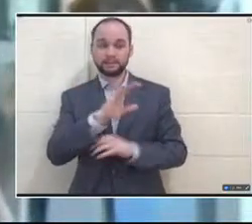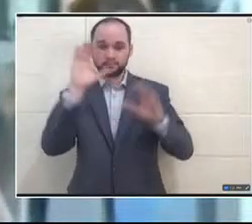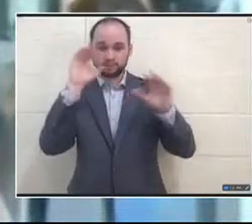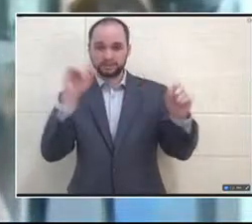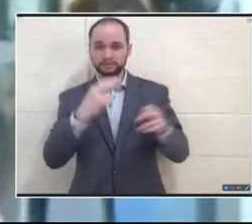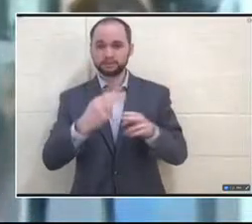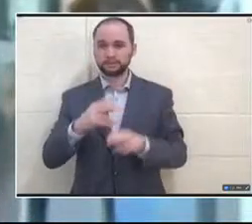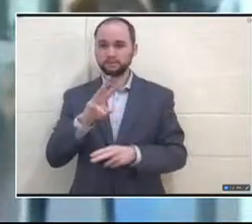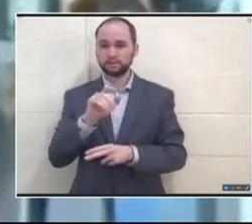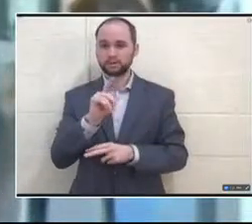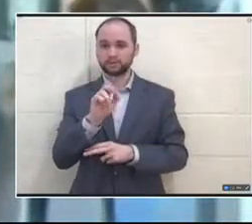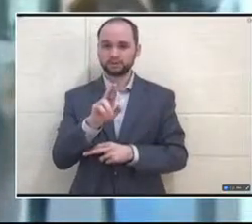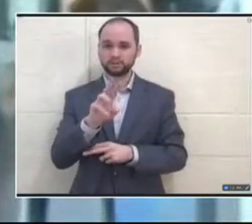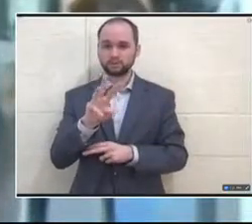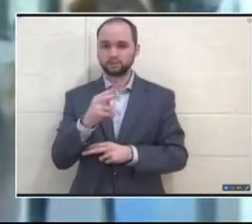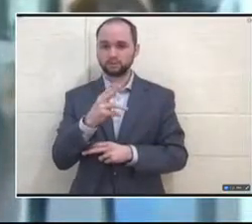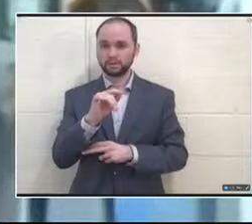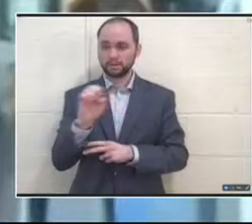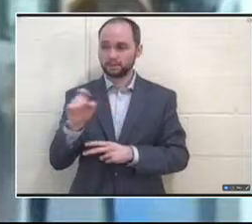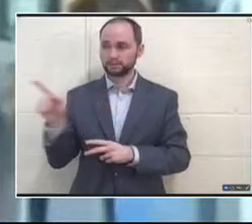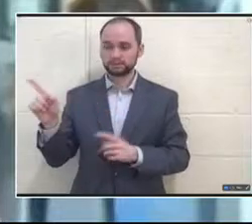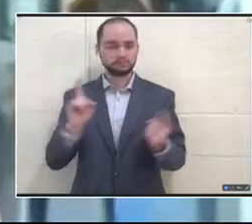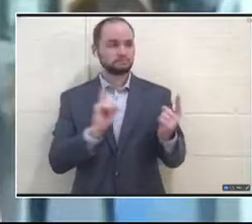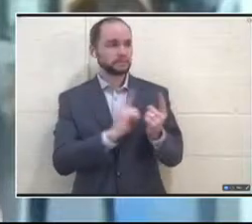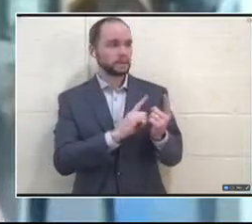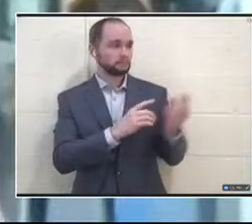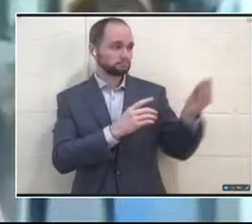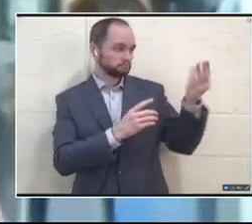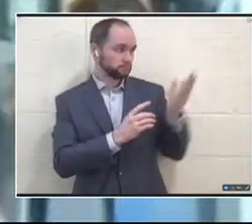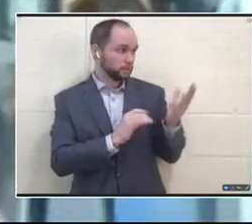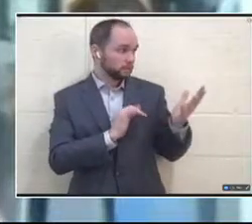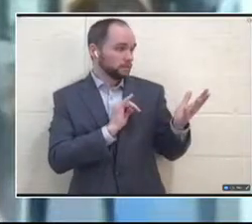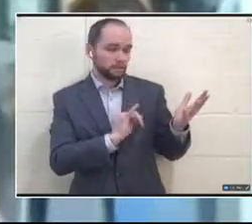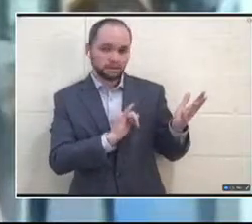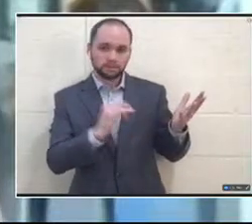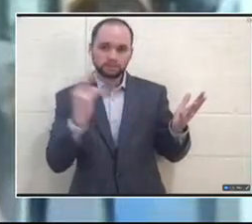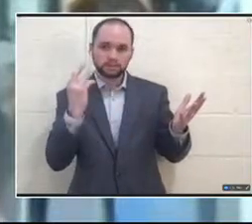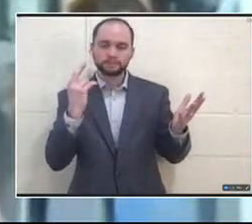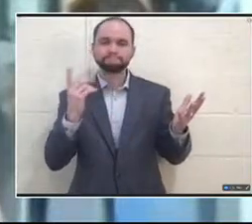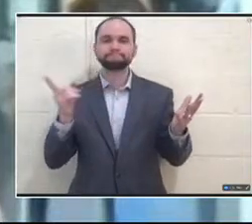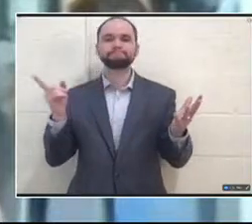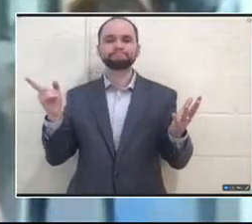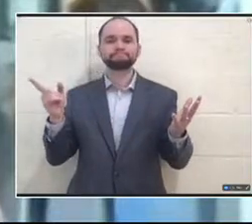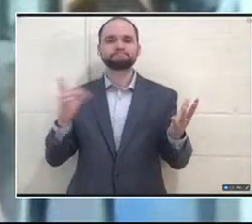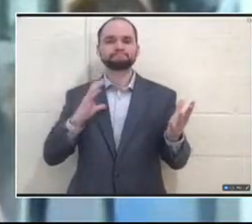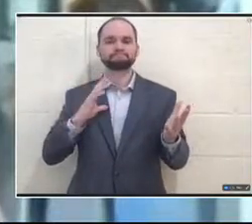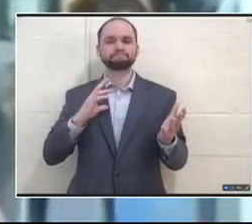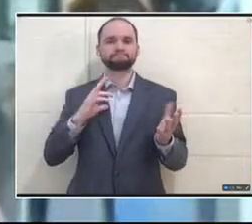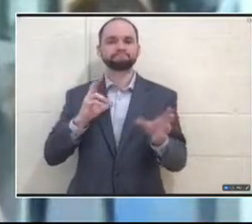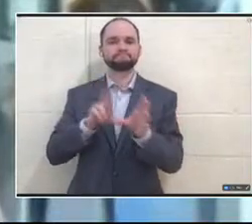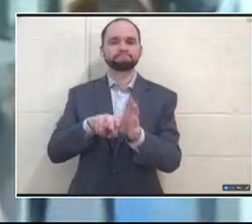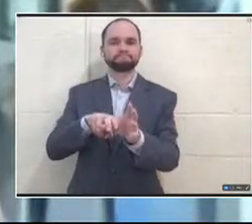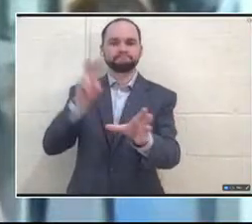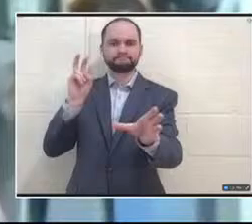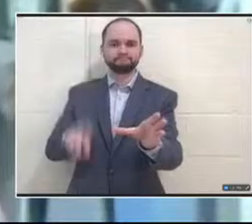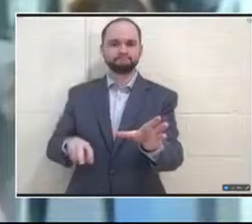would discriminate in such a manner and therefore, she resigned from that organization. And said she